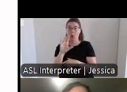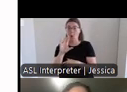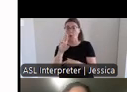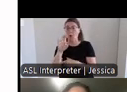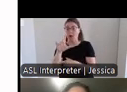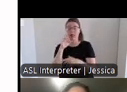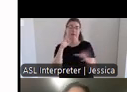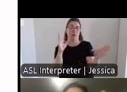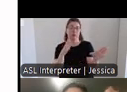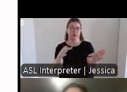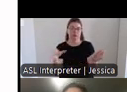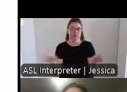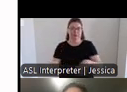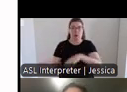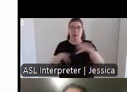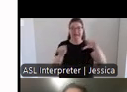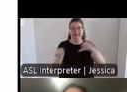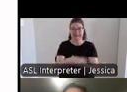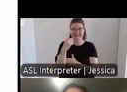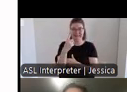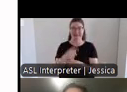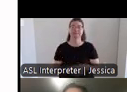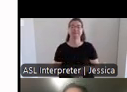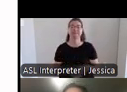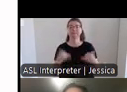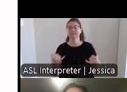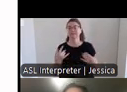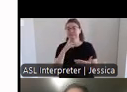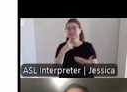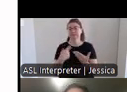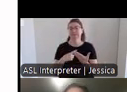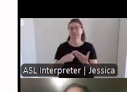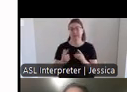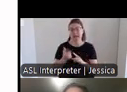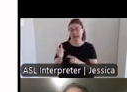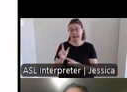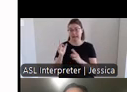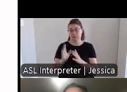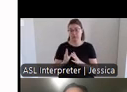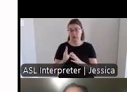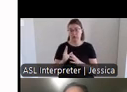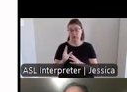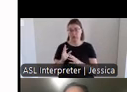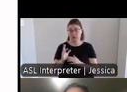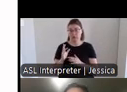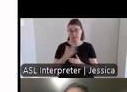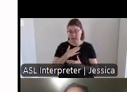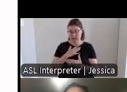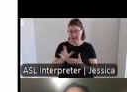Um, so today I'm going to be talking about, um, as a librarian at the University of Washington, I do quite a bit of teaching from quarter to quarter,